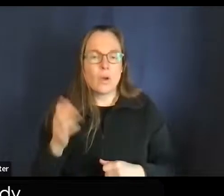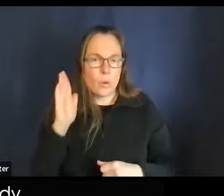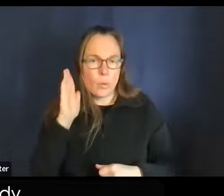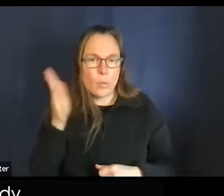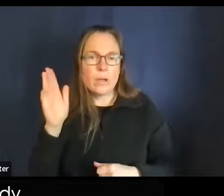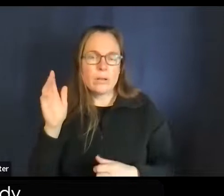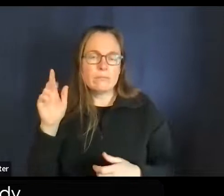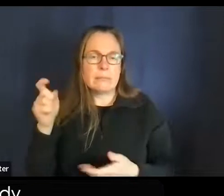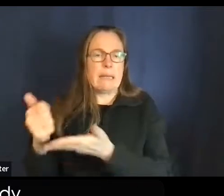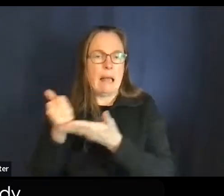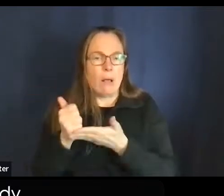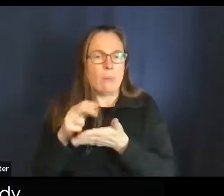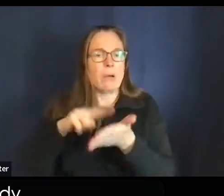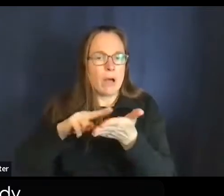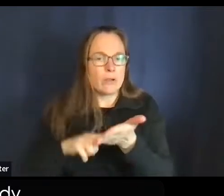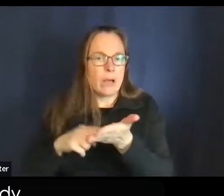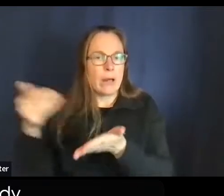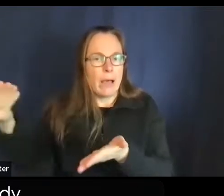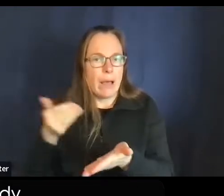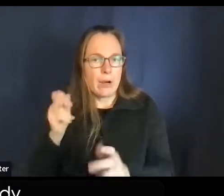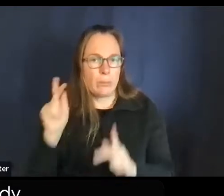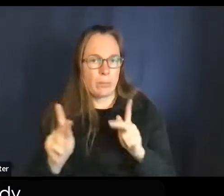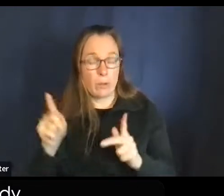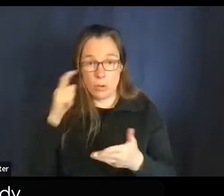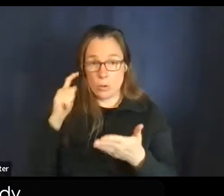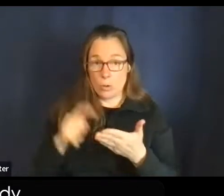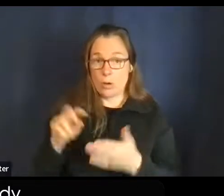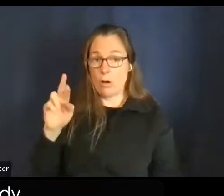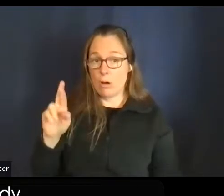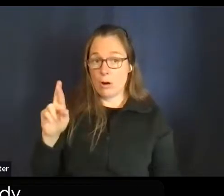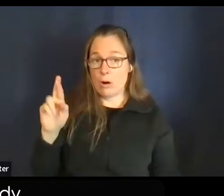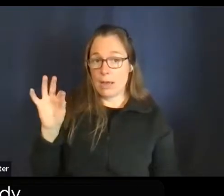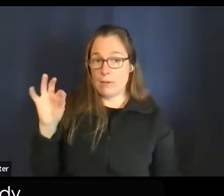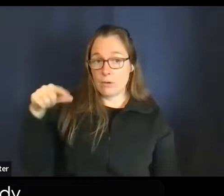We we already I don't know if you noticed that we put out an RFQ to go to an RFP